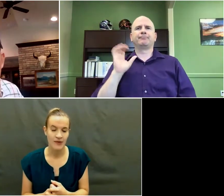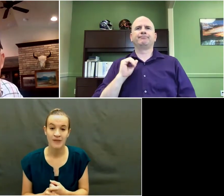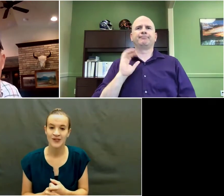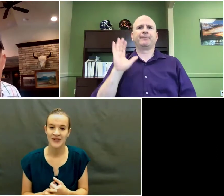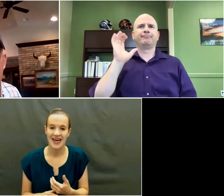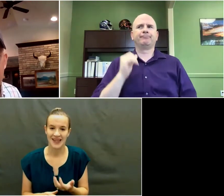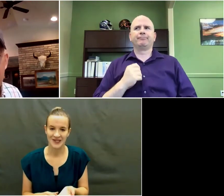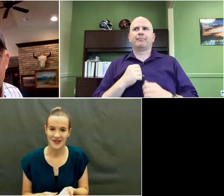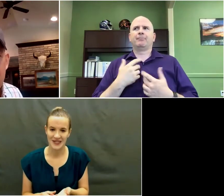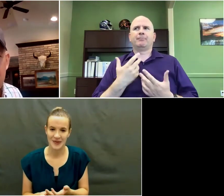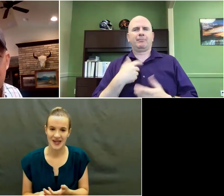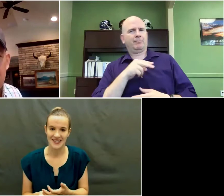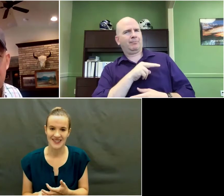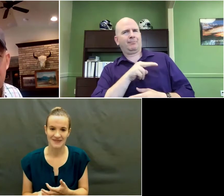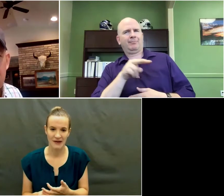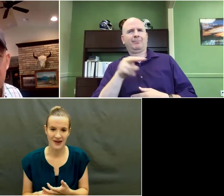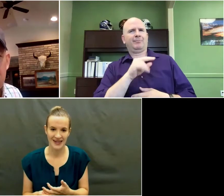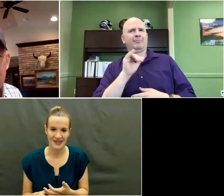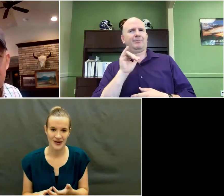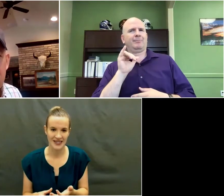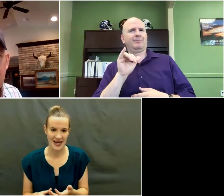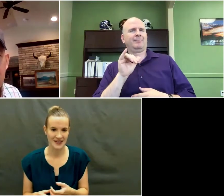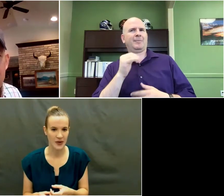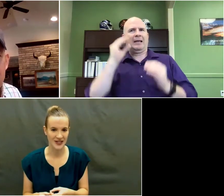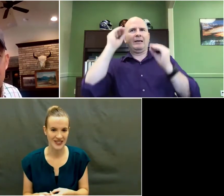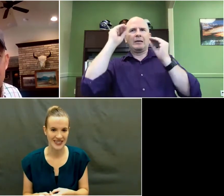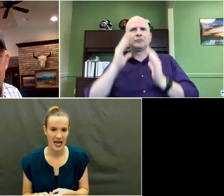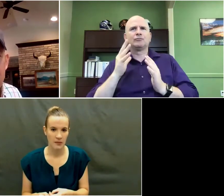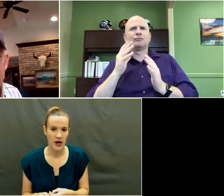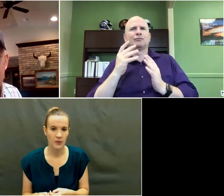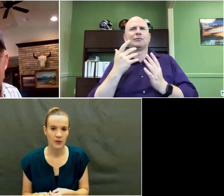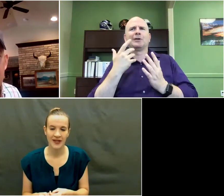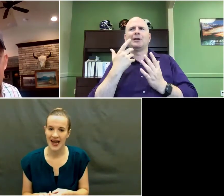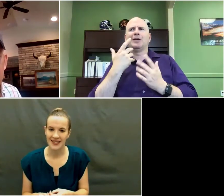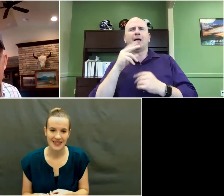remember during that lecture experience, my friend and I tried to ask a question, but we realized